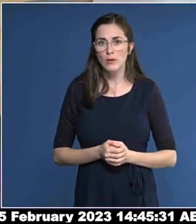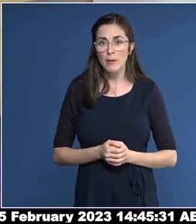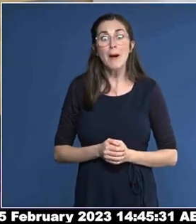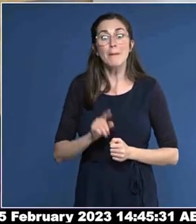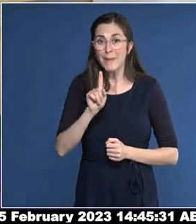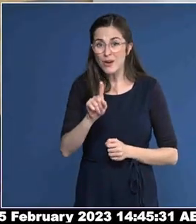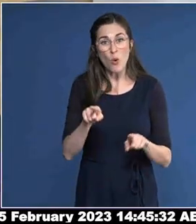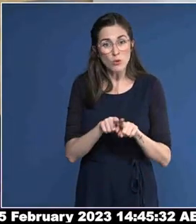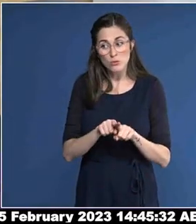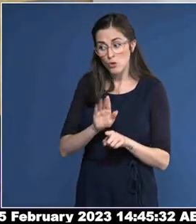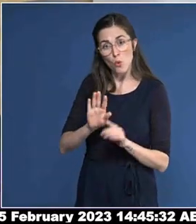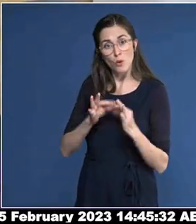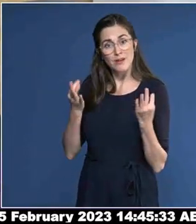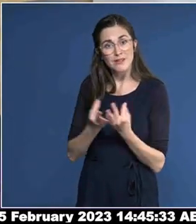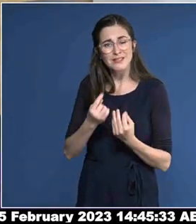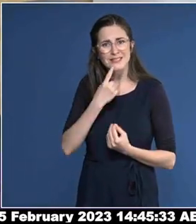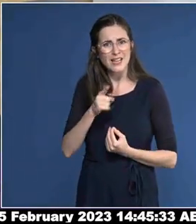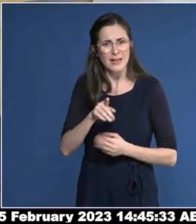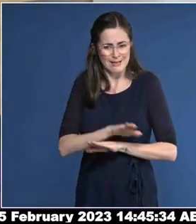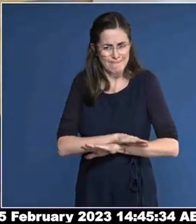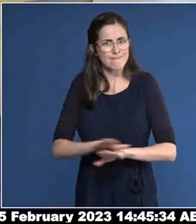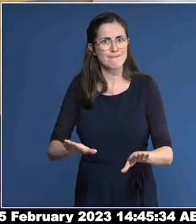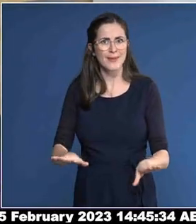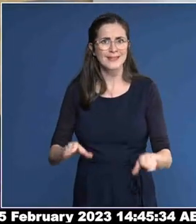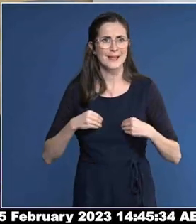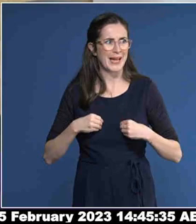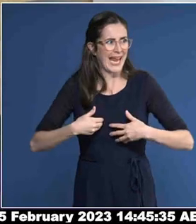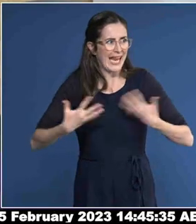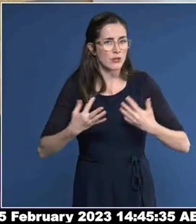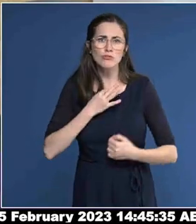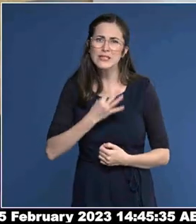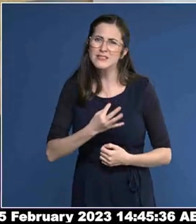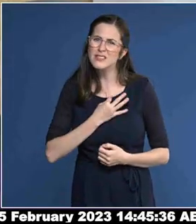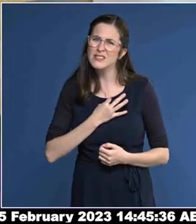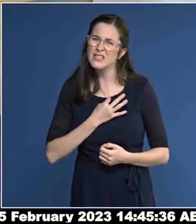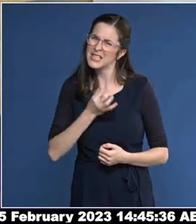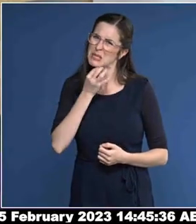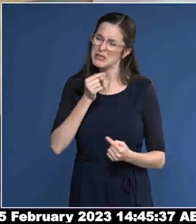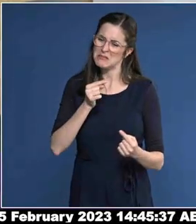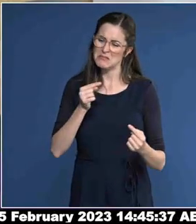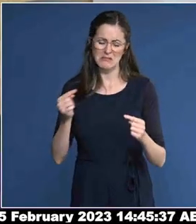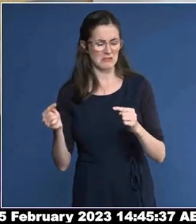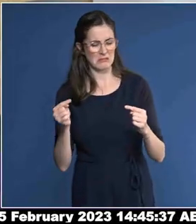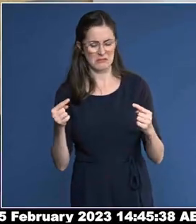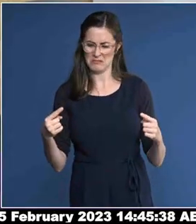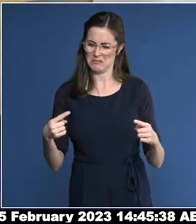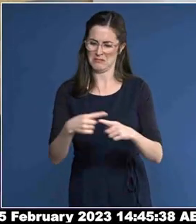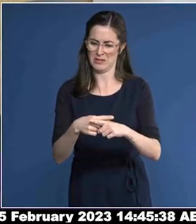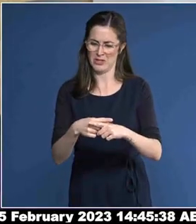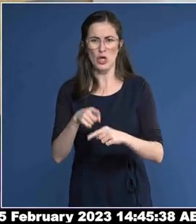approach to the risk. Is there not a tension in the model that says there should be zero tolerance but at